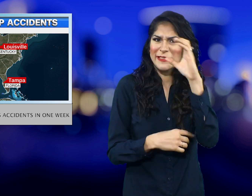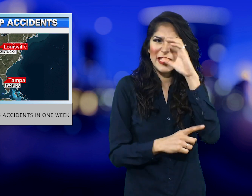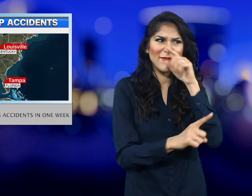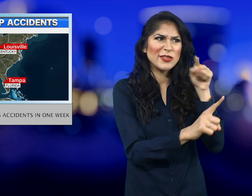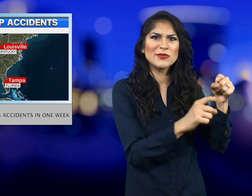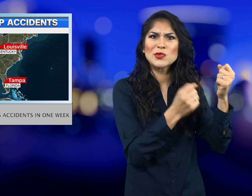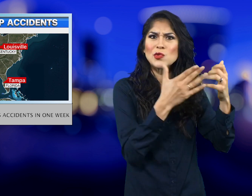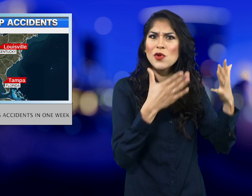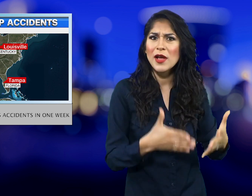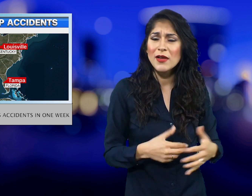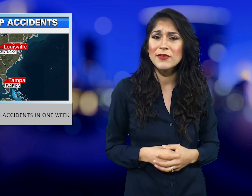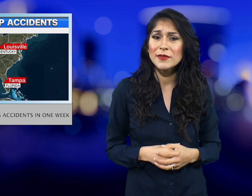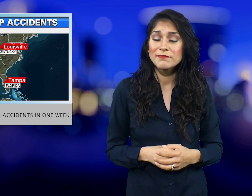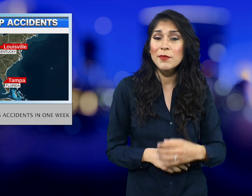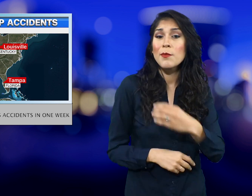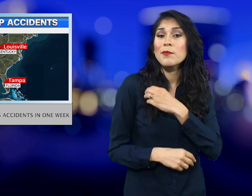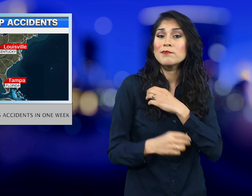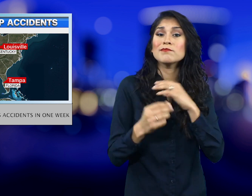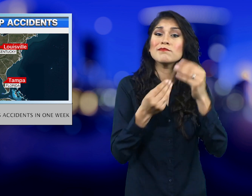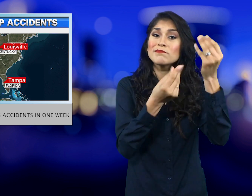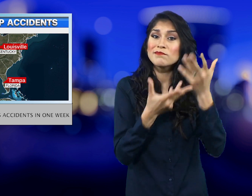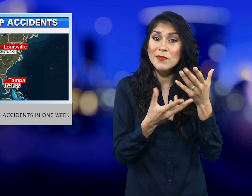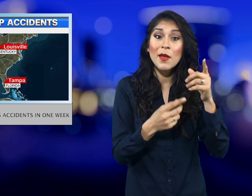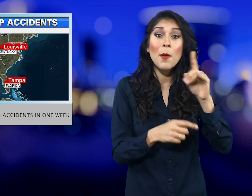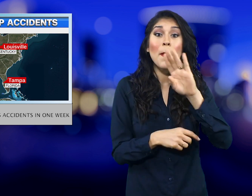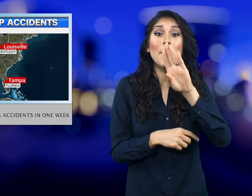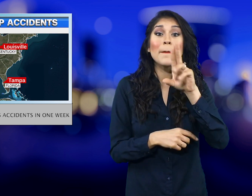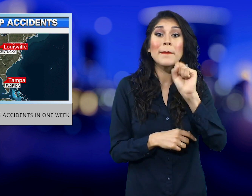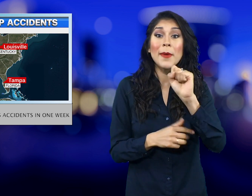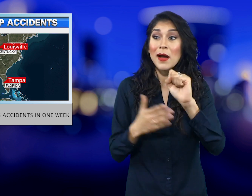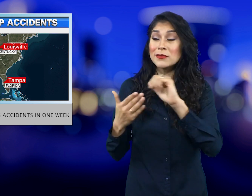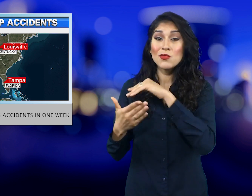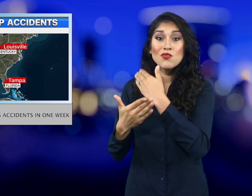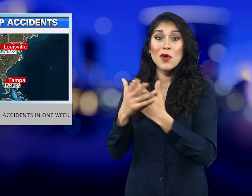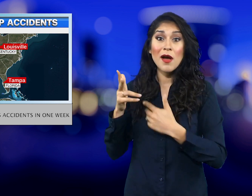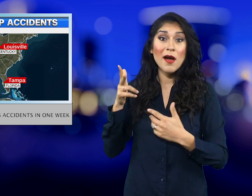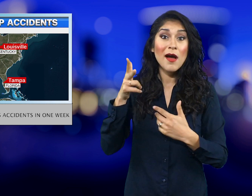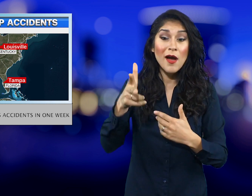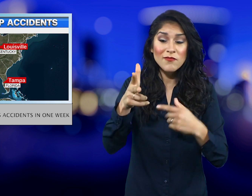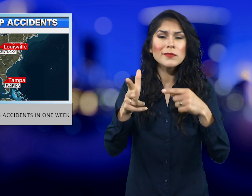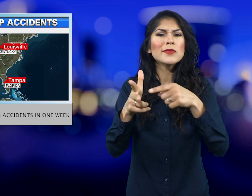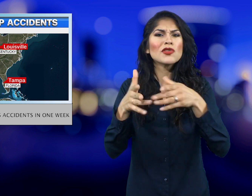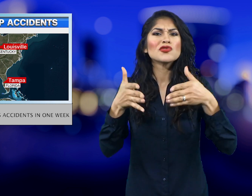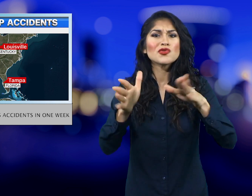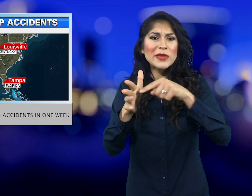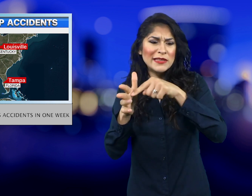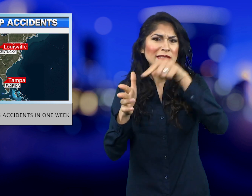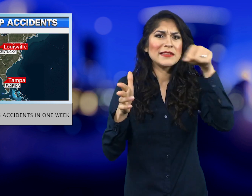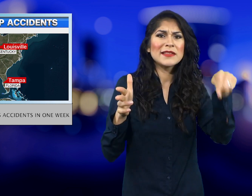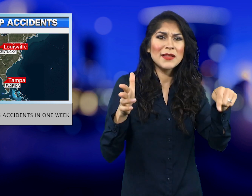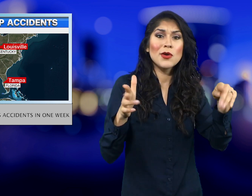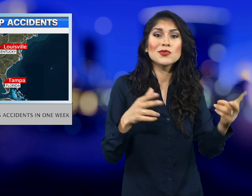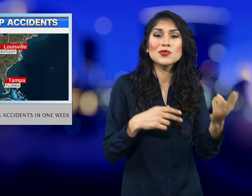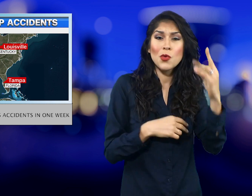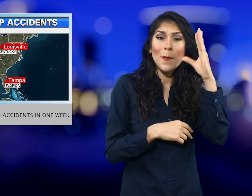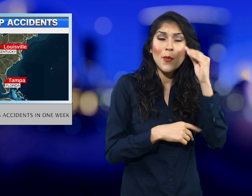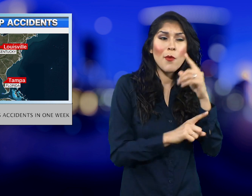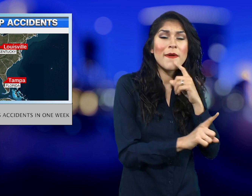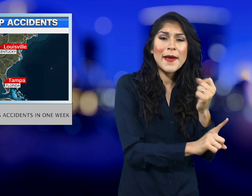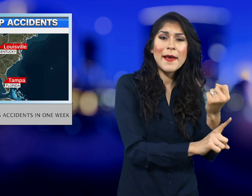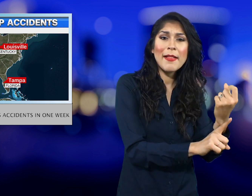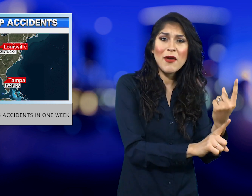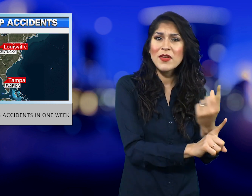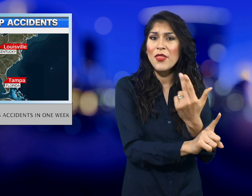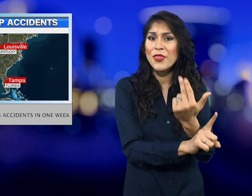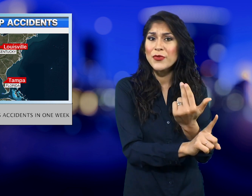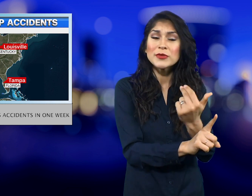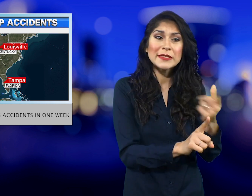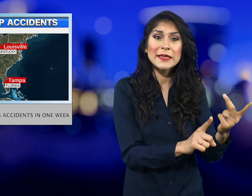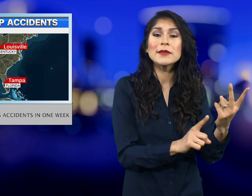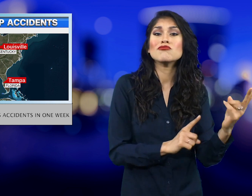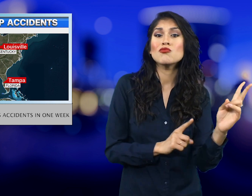Louisville police tell us the 11 and 13-year-olds were crossing the street to get to the bus